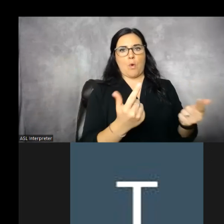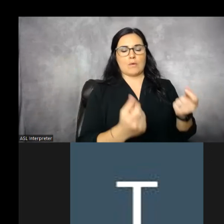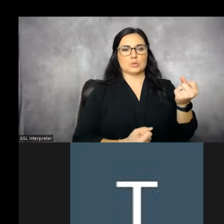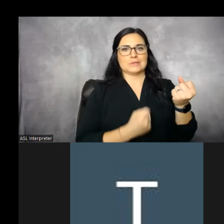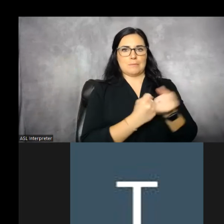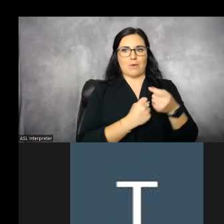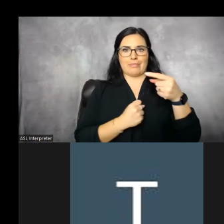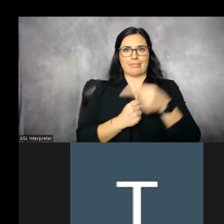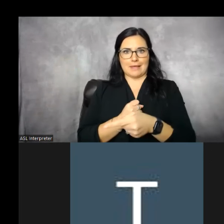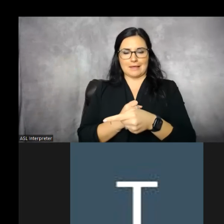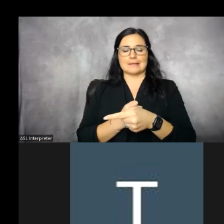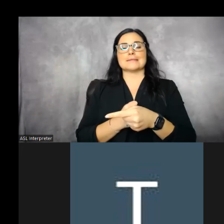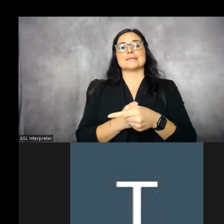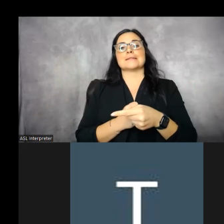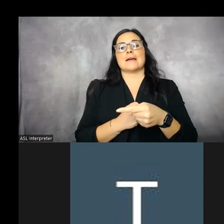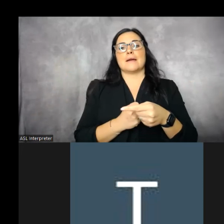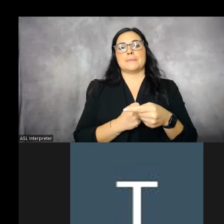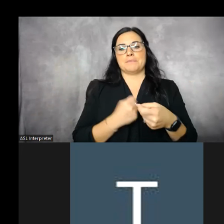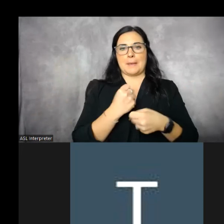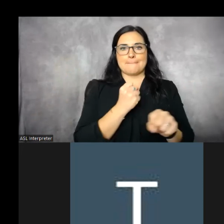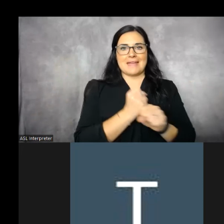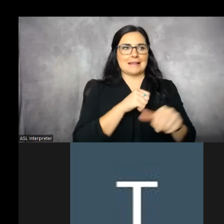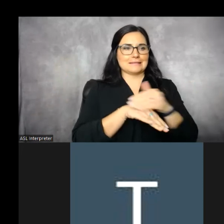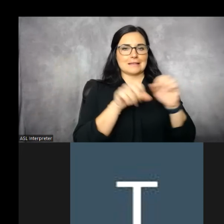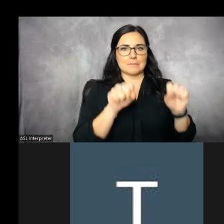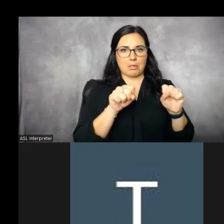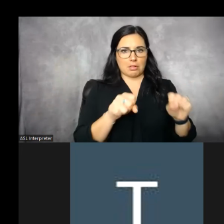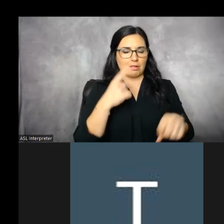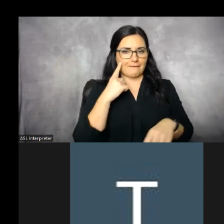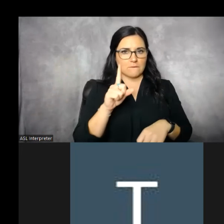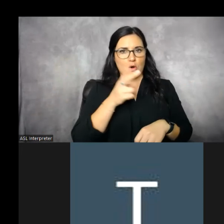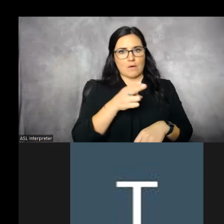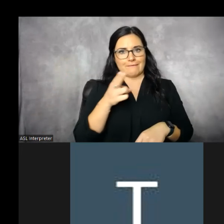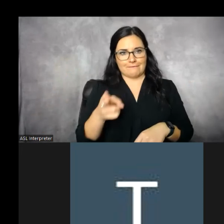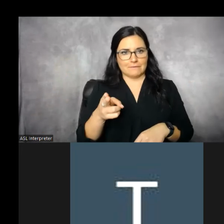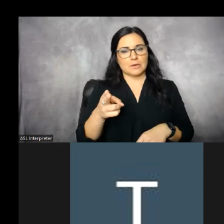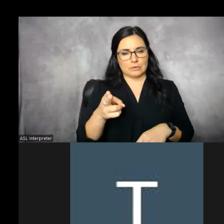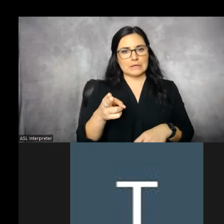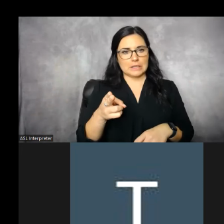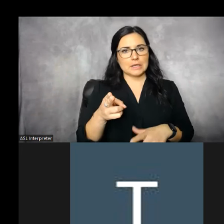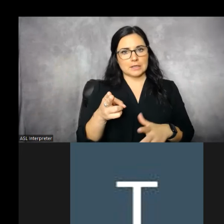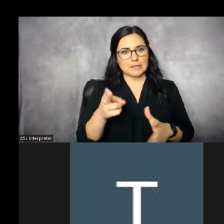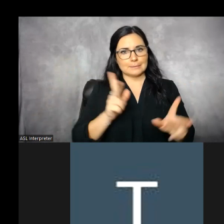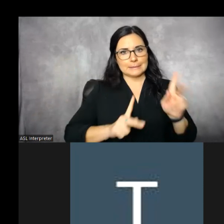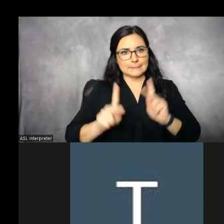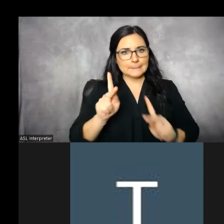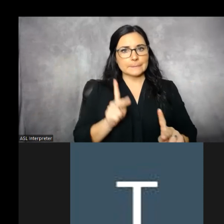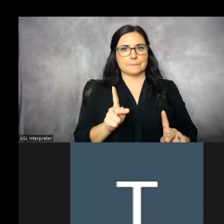to make it more accessible for hard of hearing individuals throughout the college, right?